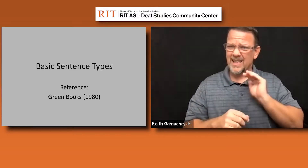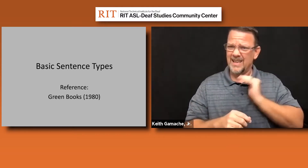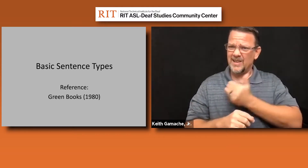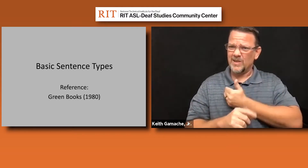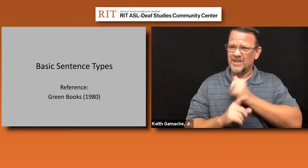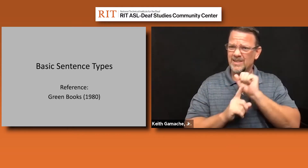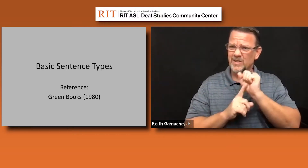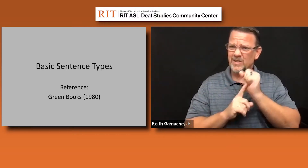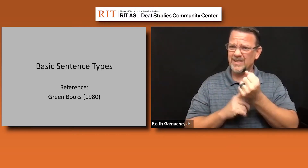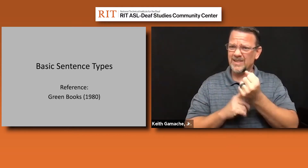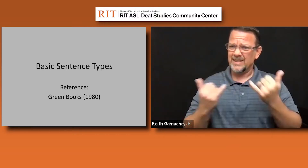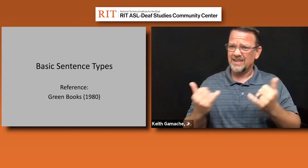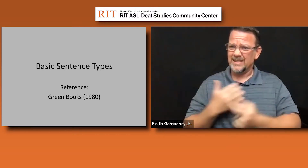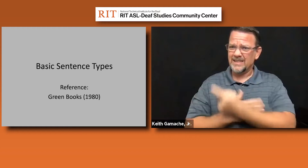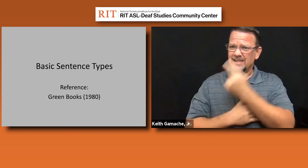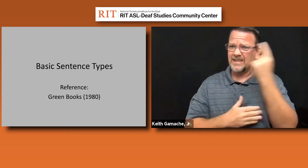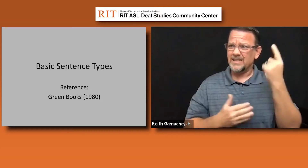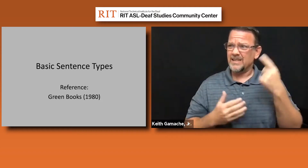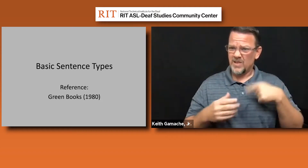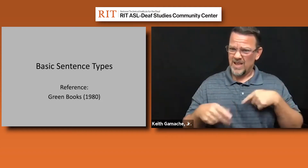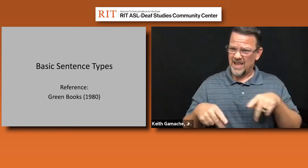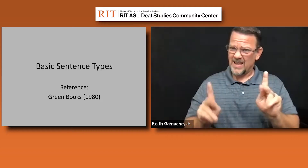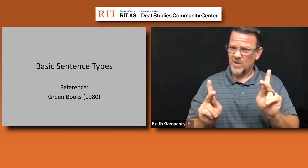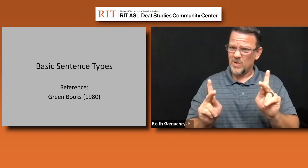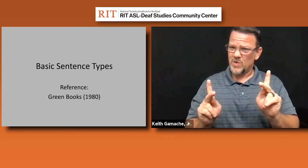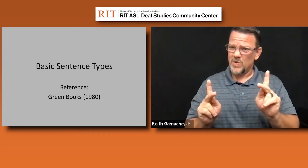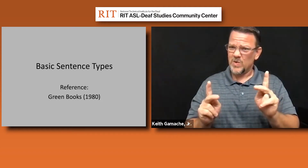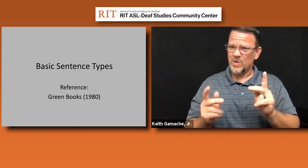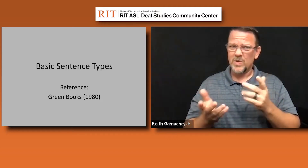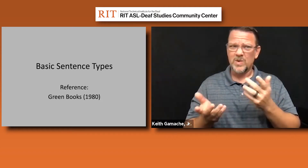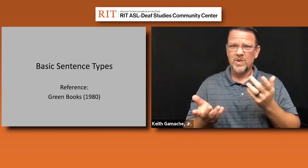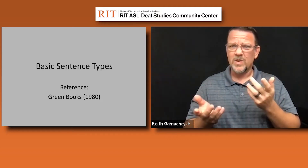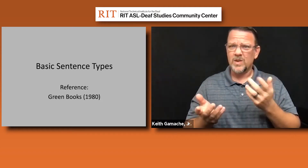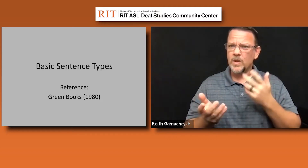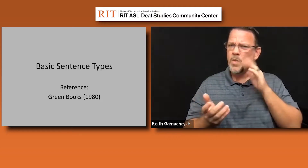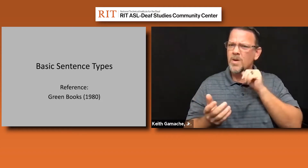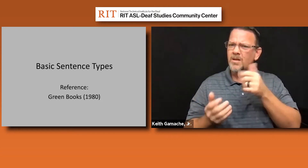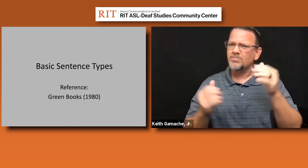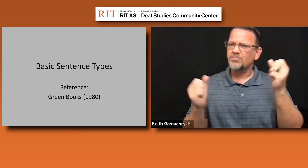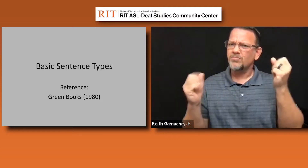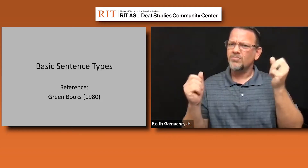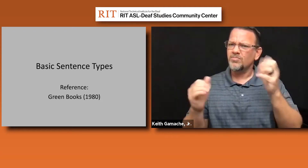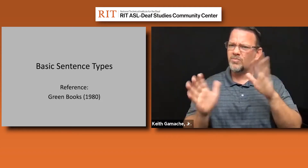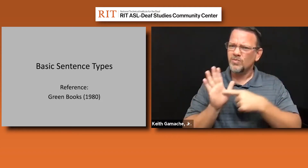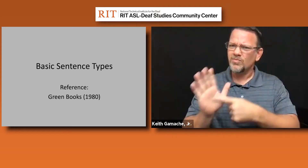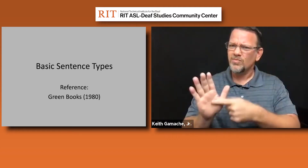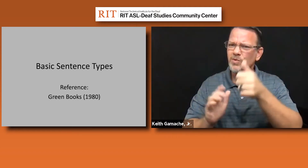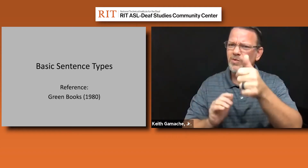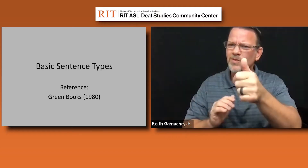our current situation today where we would allow people to talk about our language in spoken English